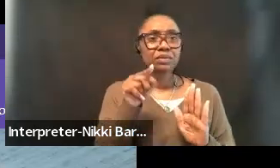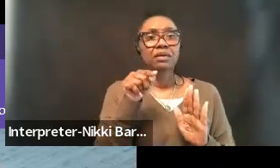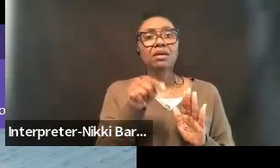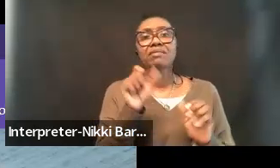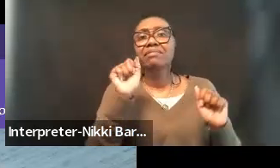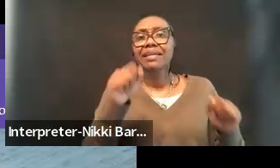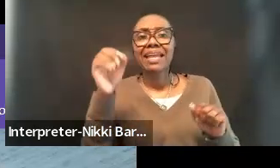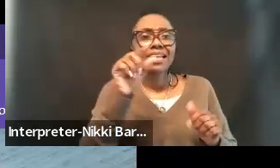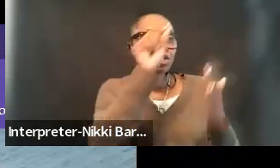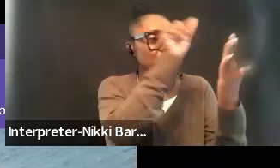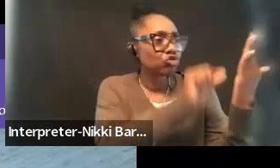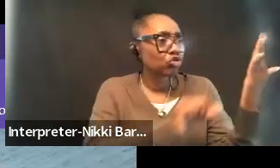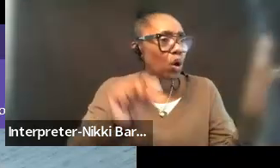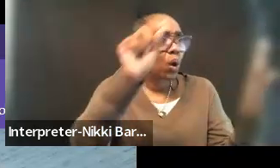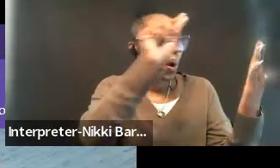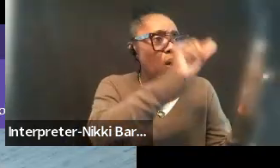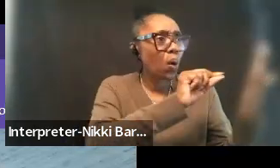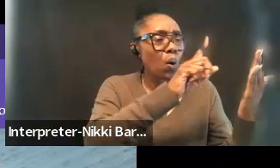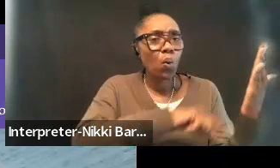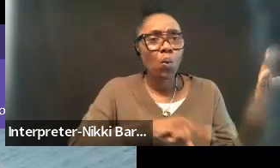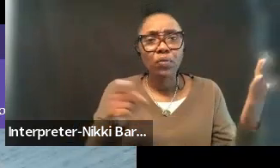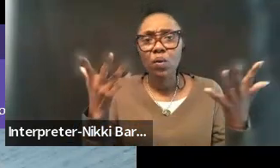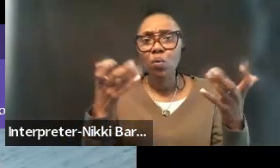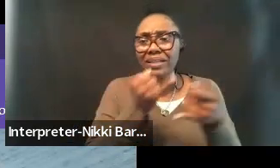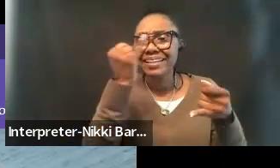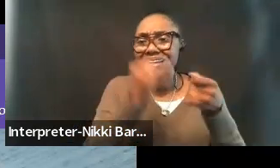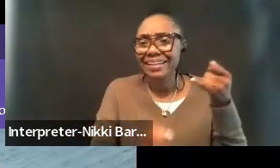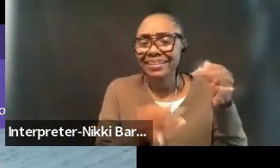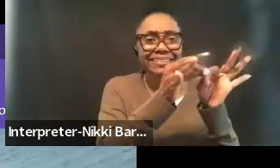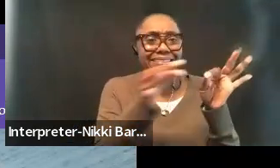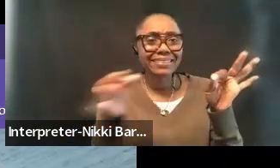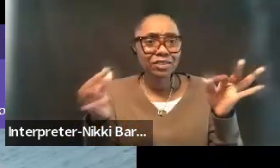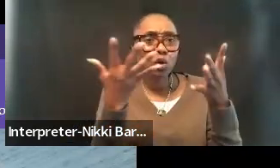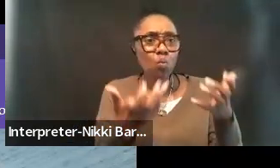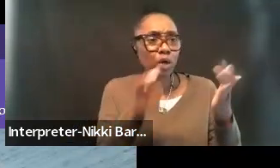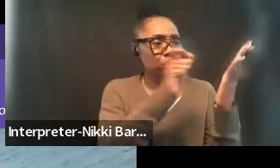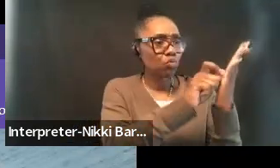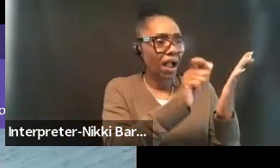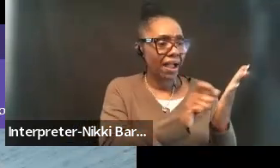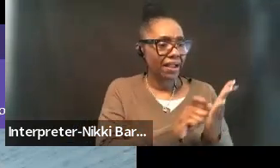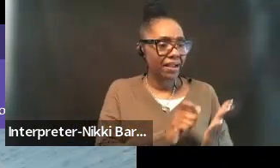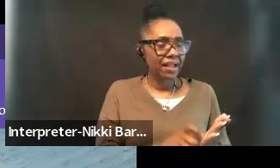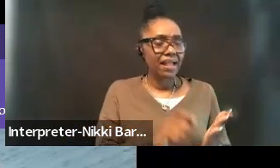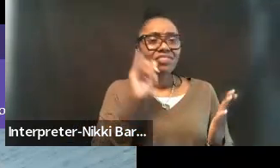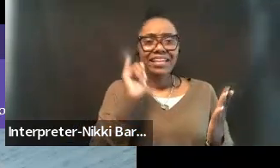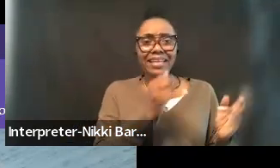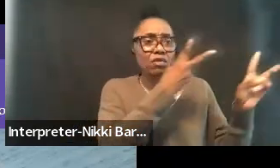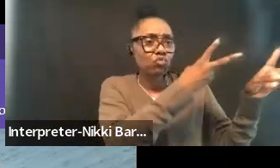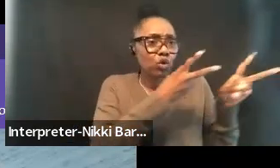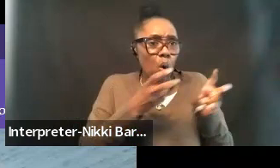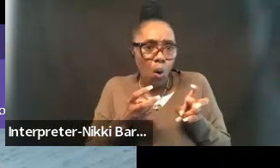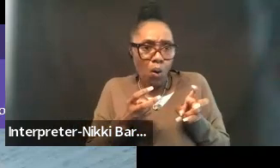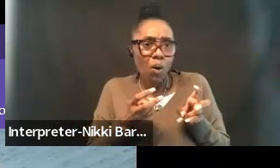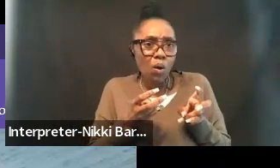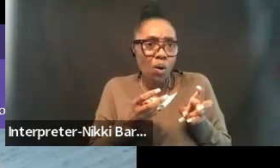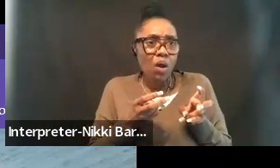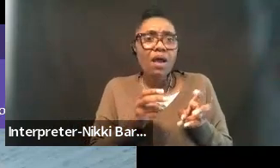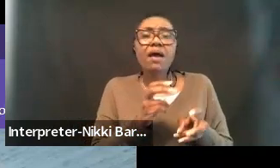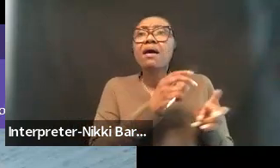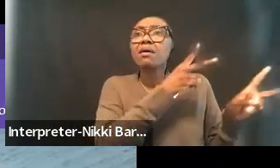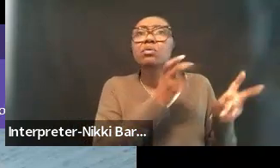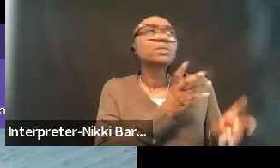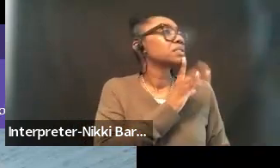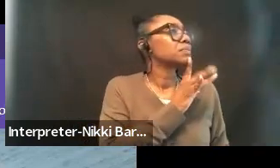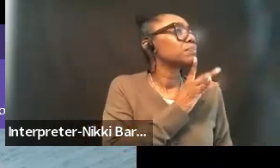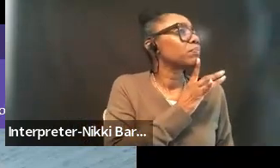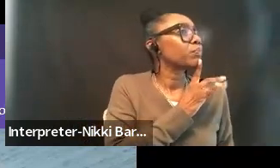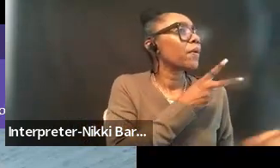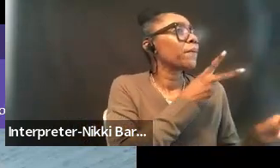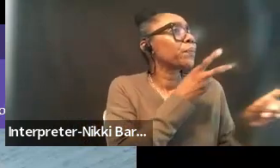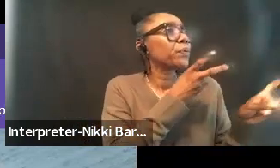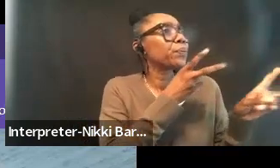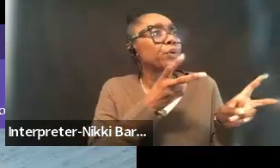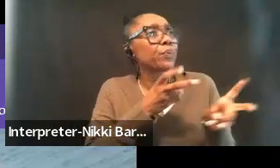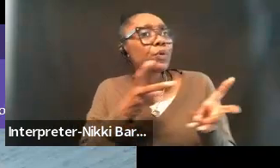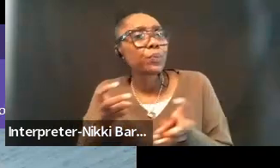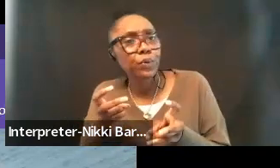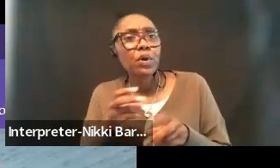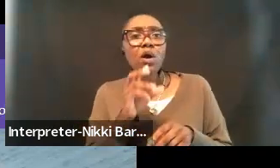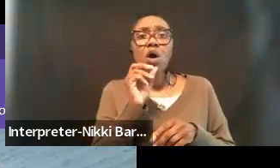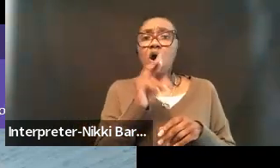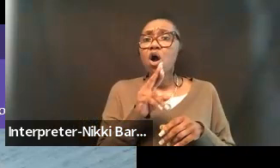They could circle what it is they want the ending sentences that they want to write. They could record if they speak they can just record their answer or they can record what they want to speak they can choose from an array.